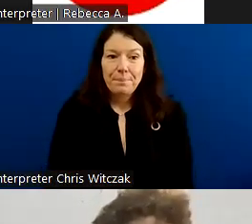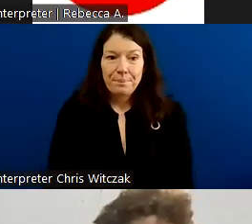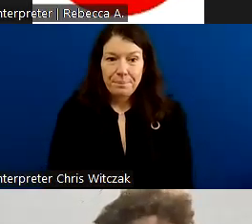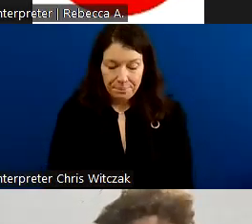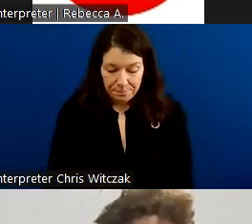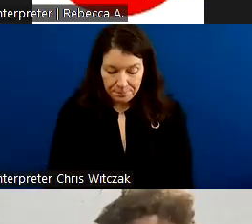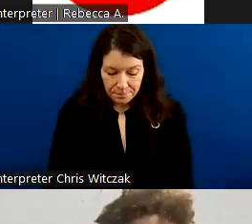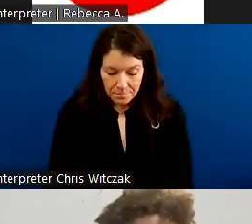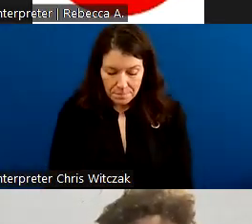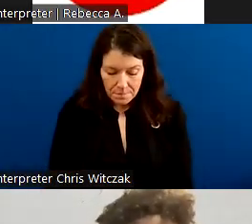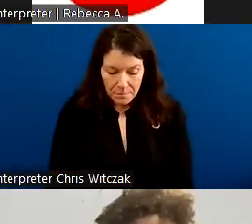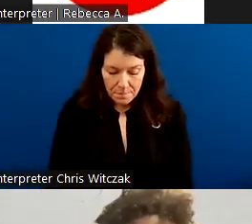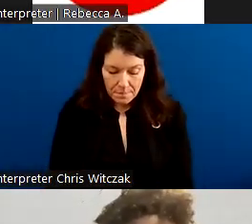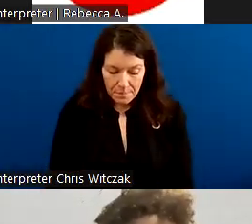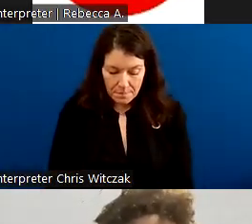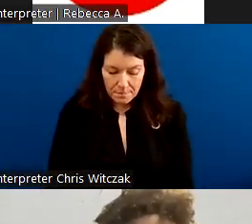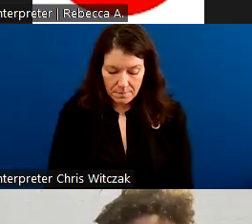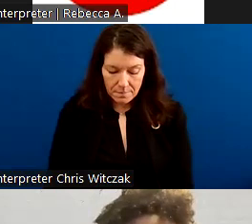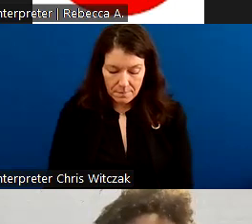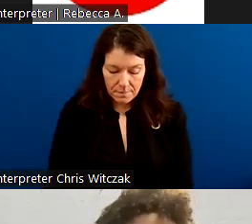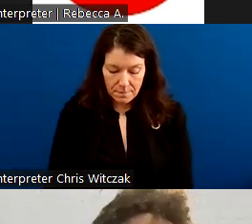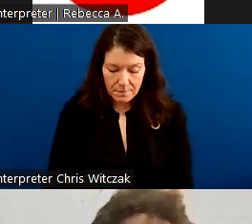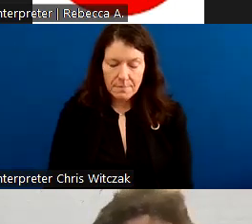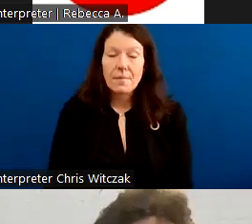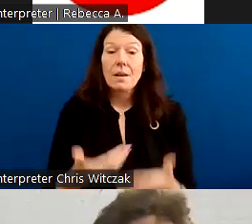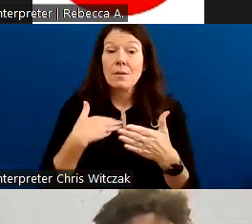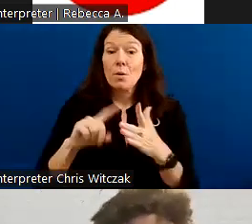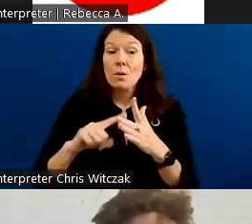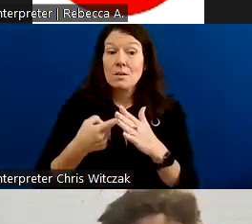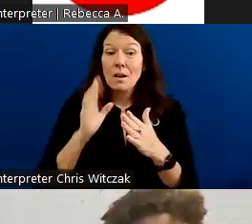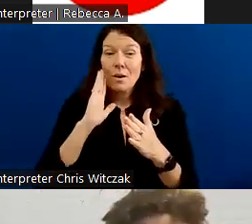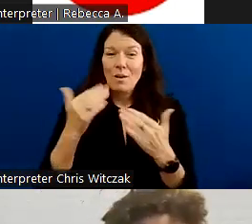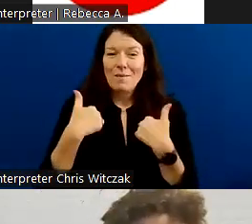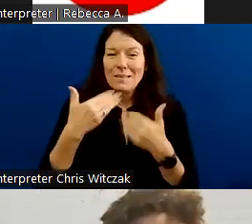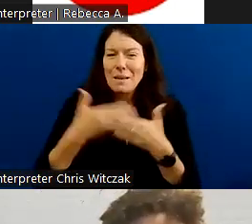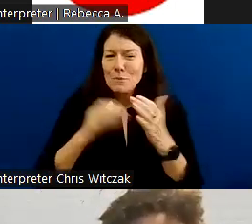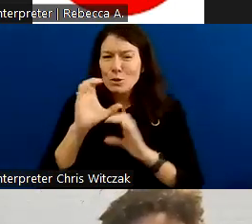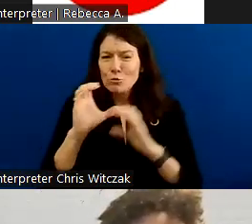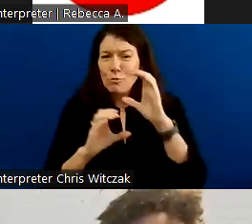Before we start I will say um there is a little construction going on in the background if